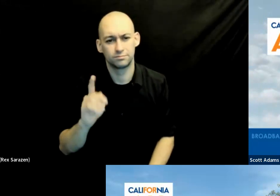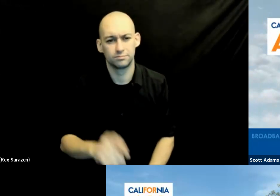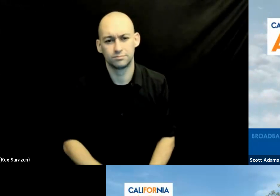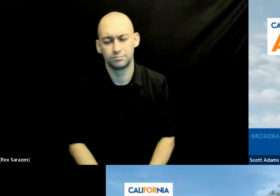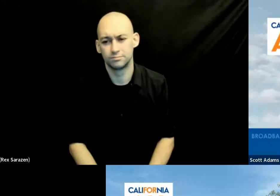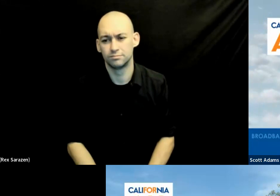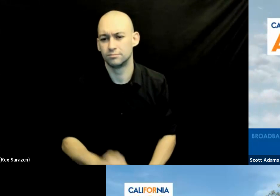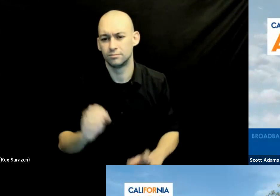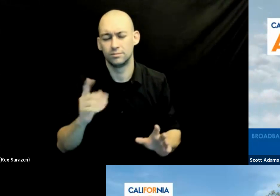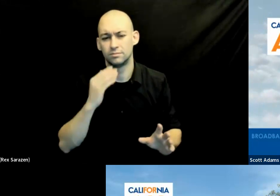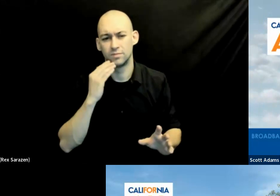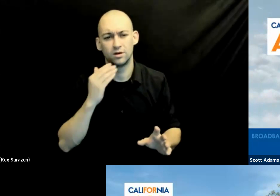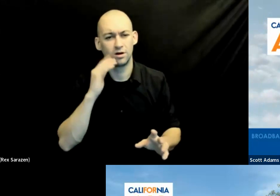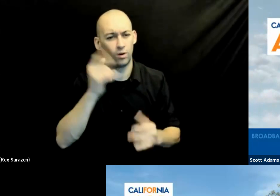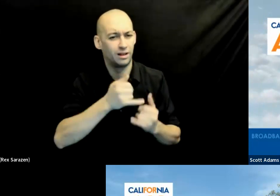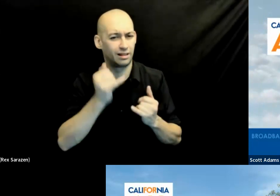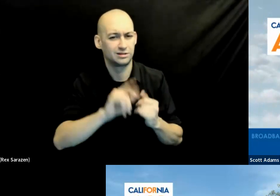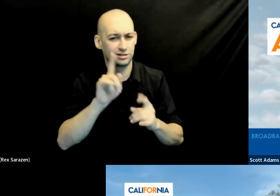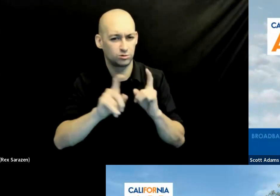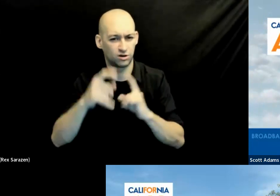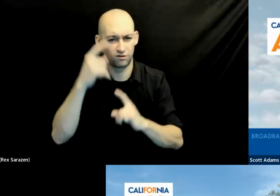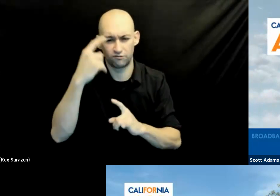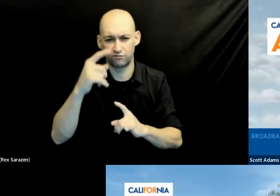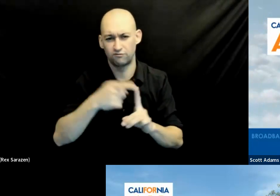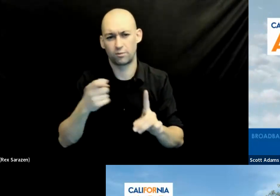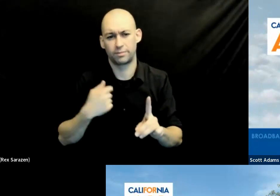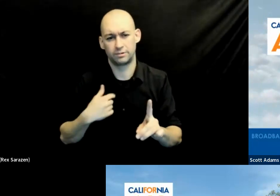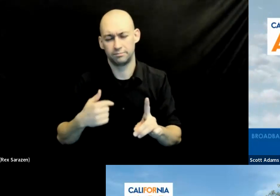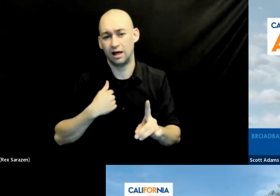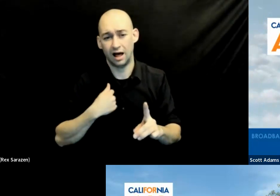Alright, thank you. Yeah. One last question for me. So I've been meeting with a lot of